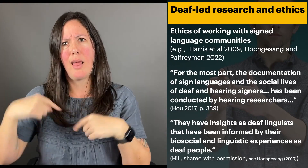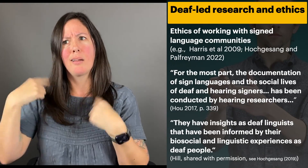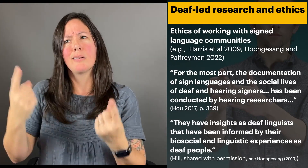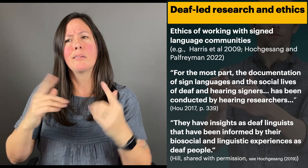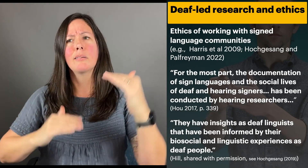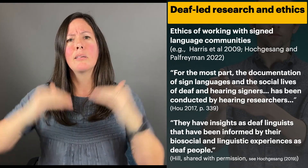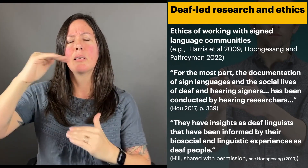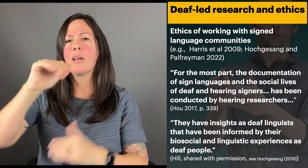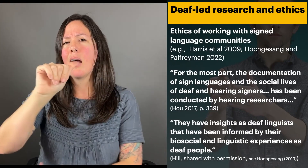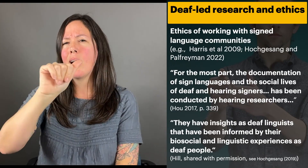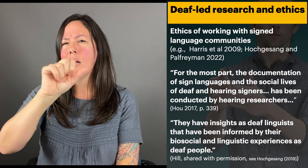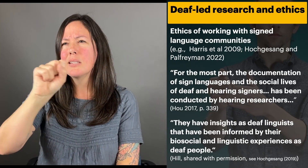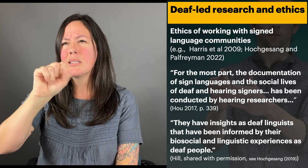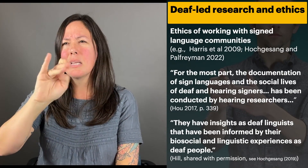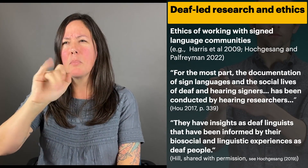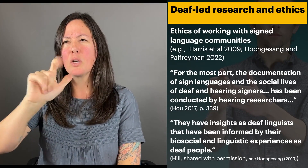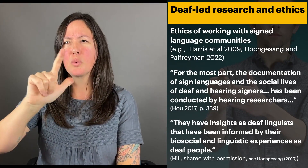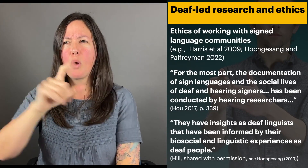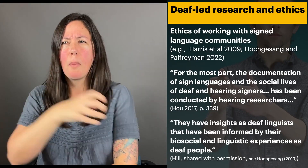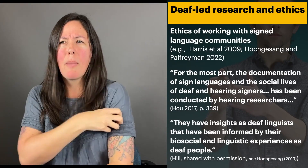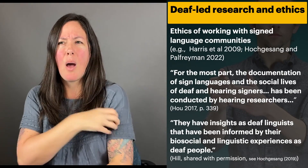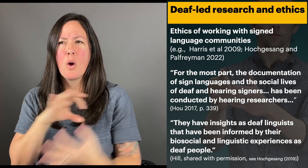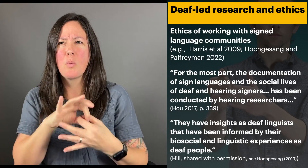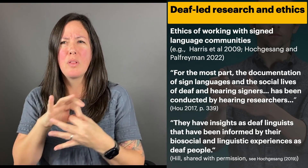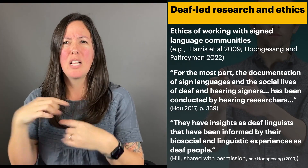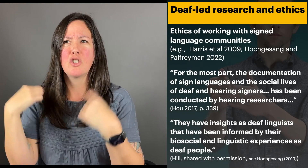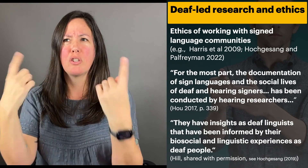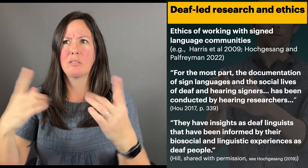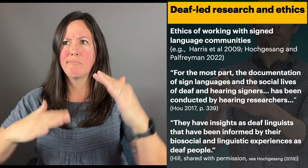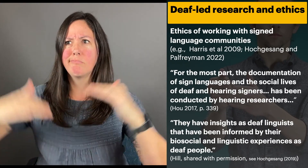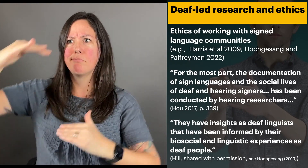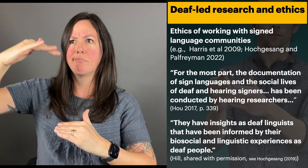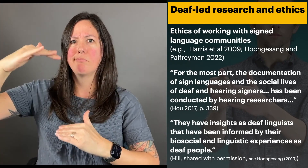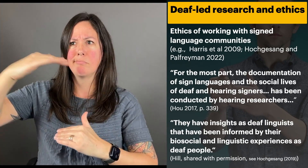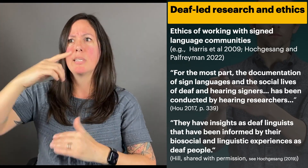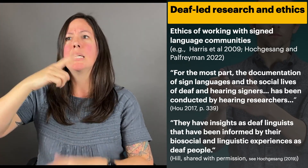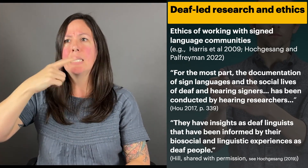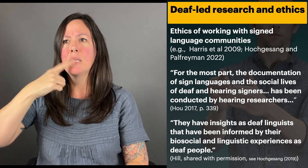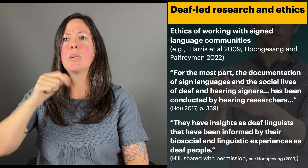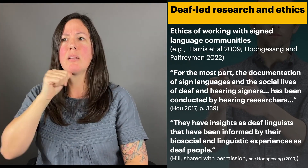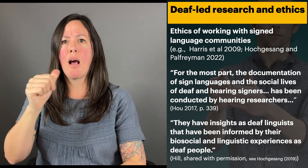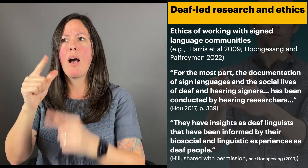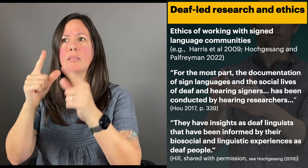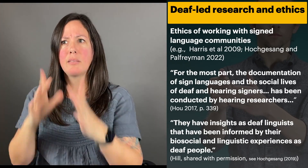grown up deaf and been language users of the languages that the data is in have